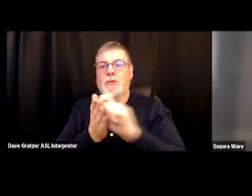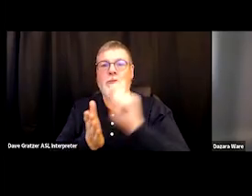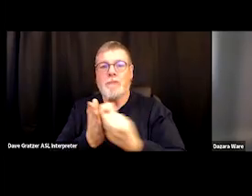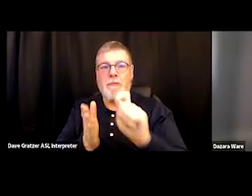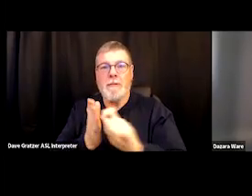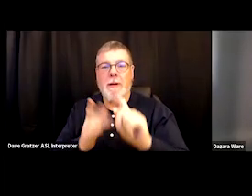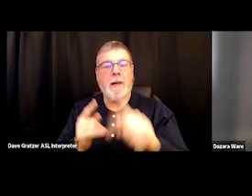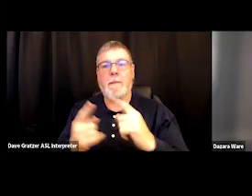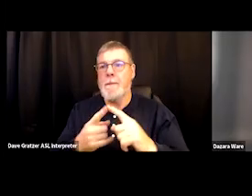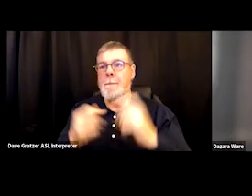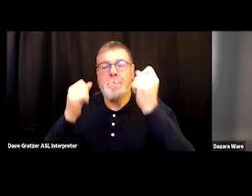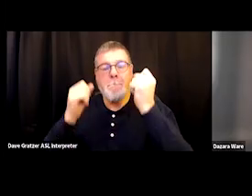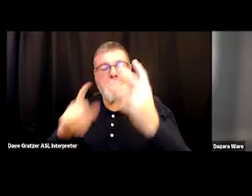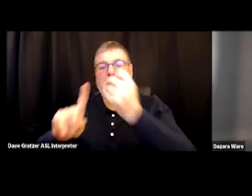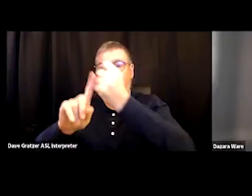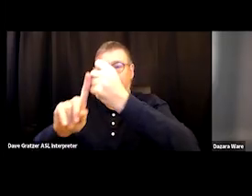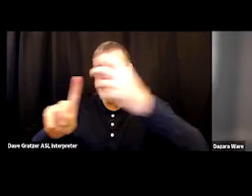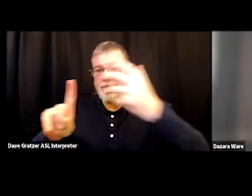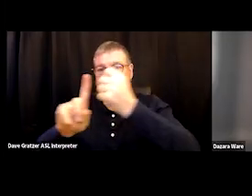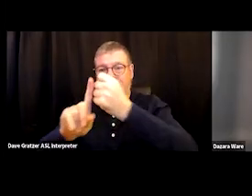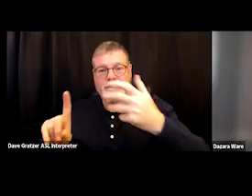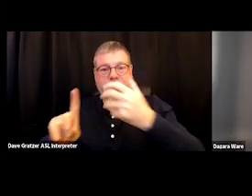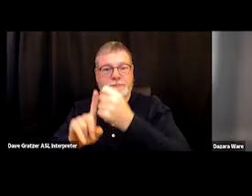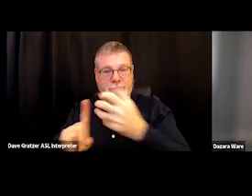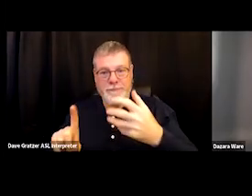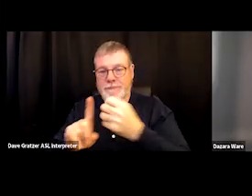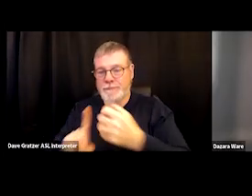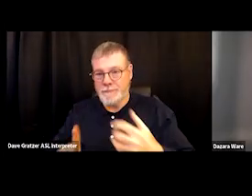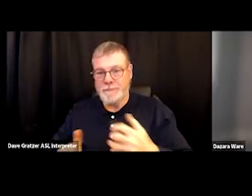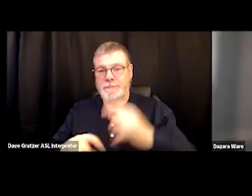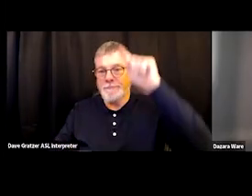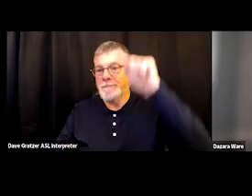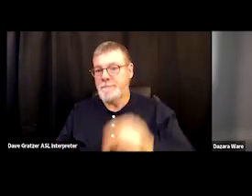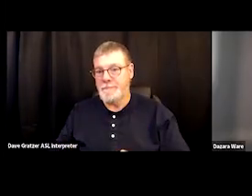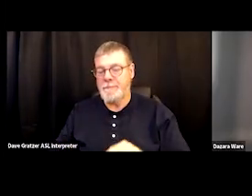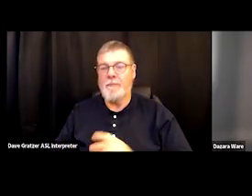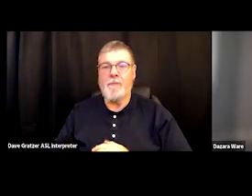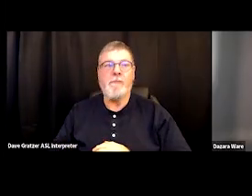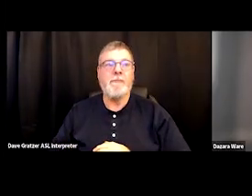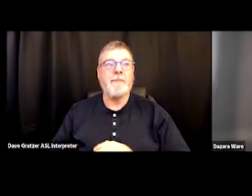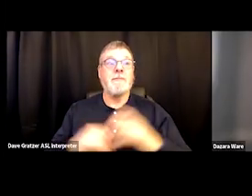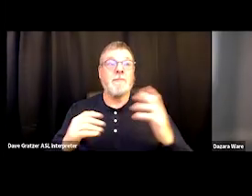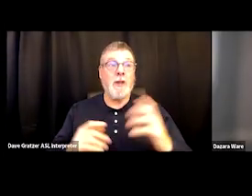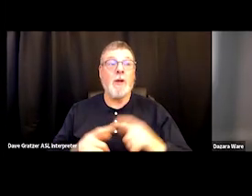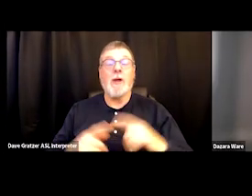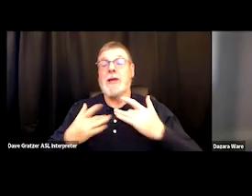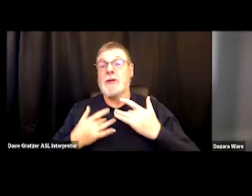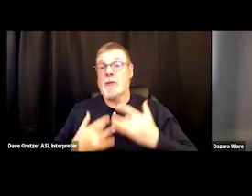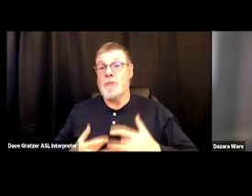many of these characteristics. And so the depressive disorder is characterized